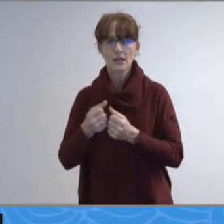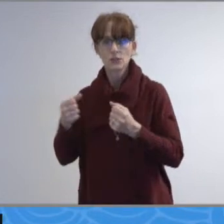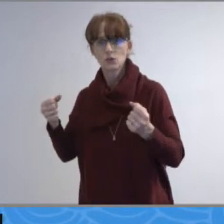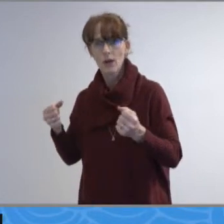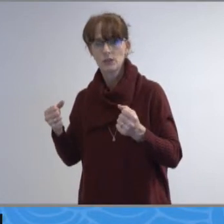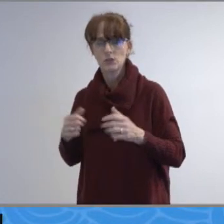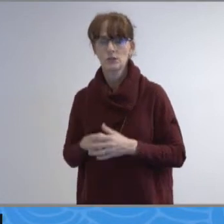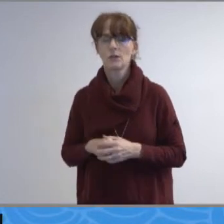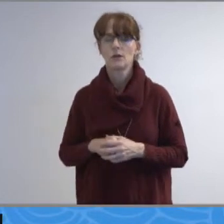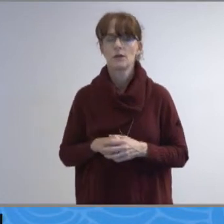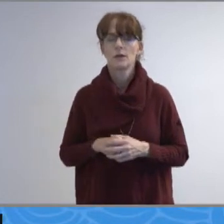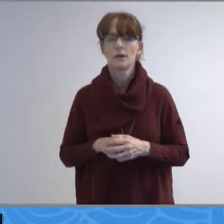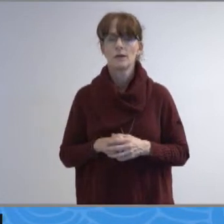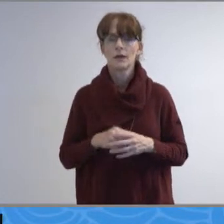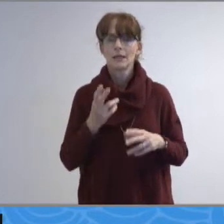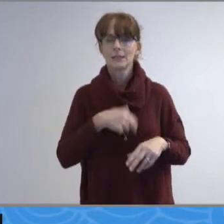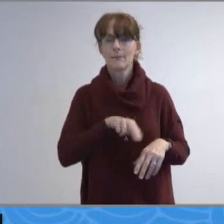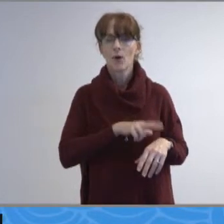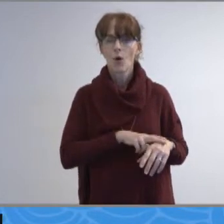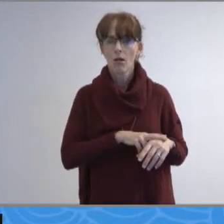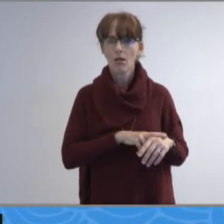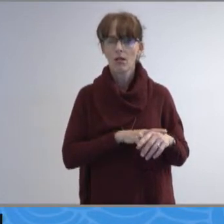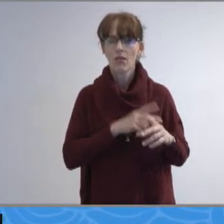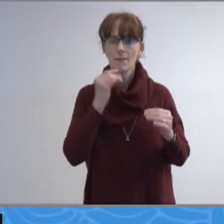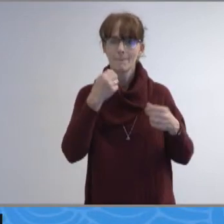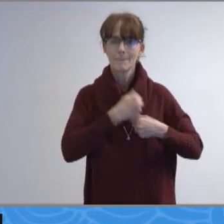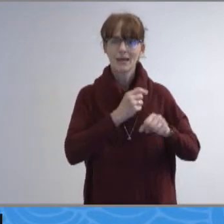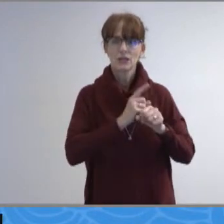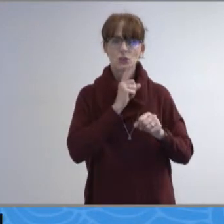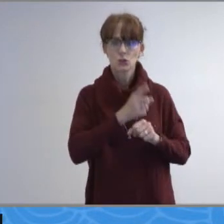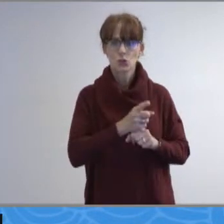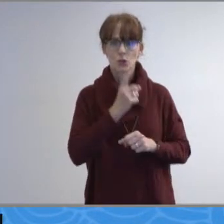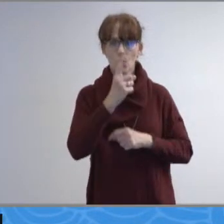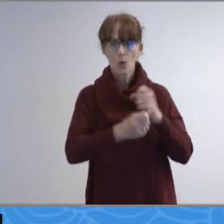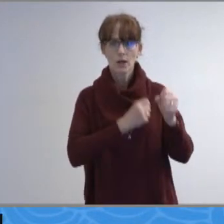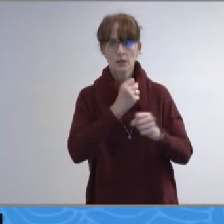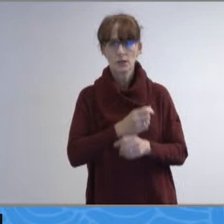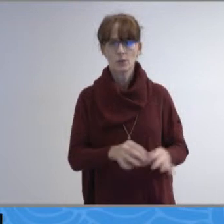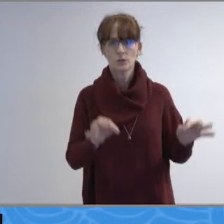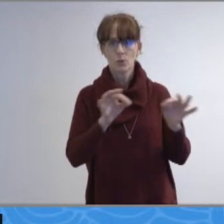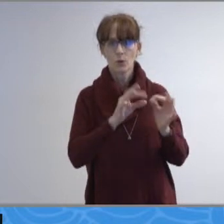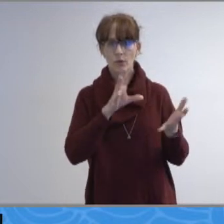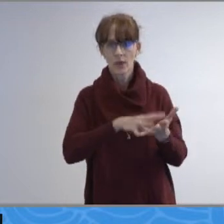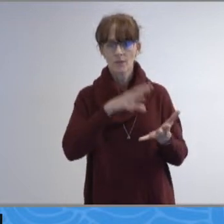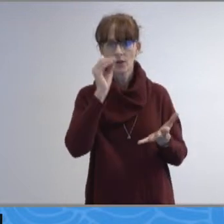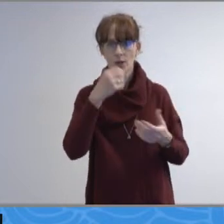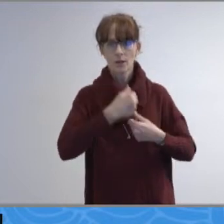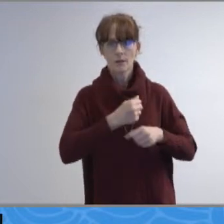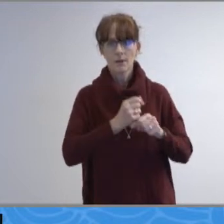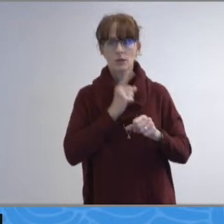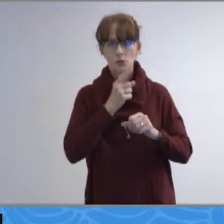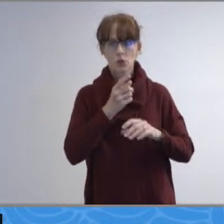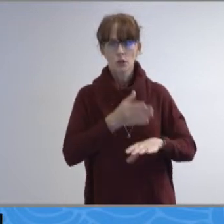really typical growth goals around making sure you're getting a year's worth of learning it, making sure that you're progressing